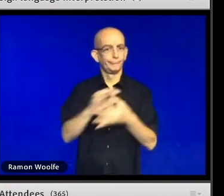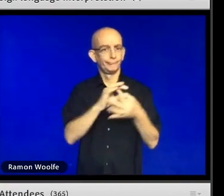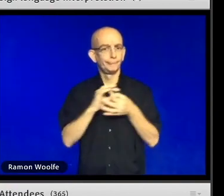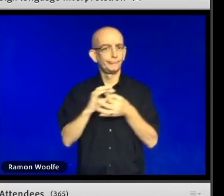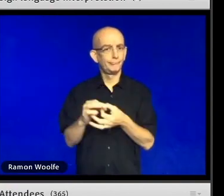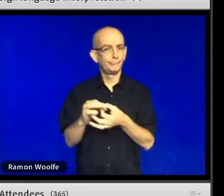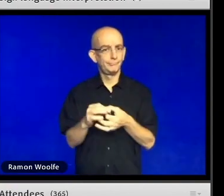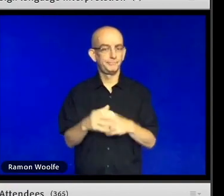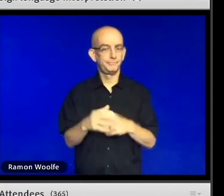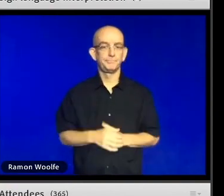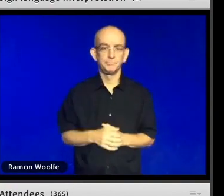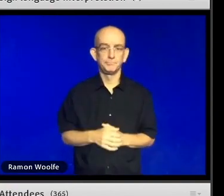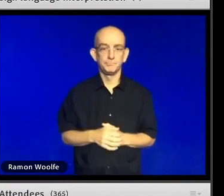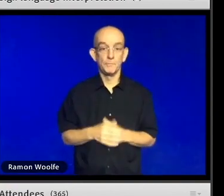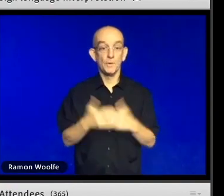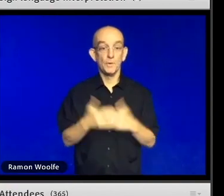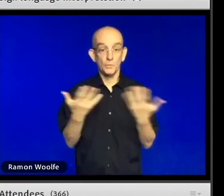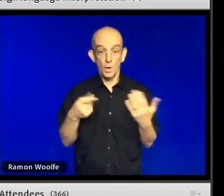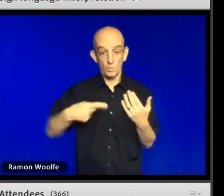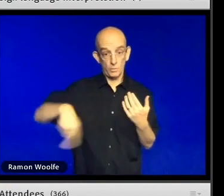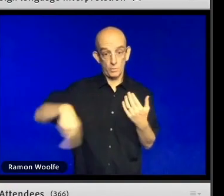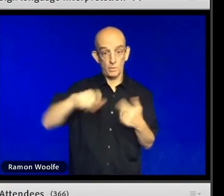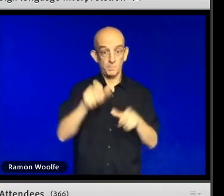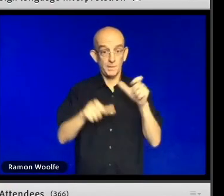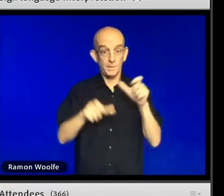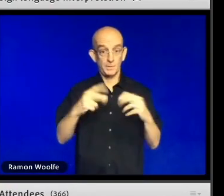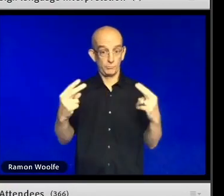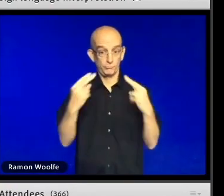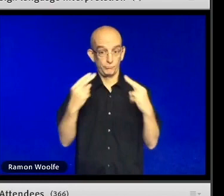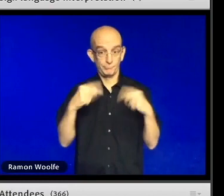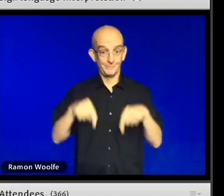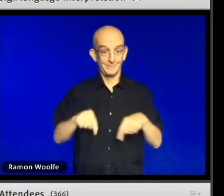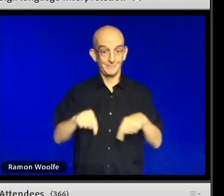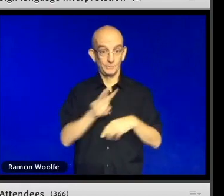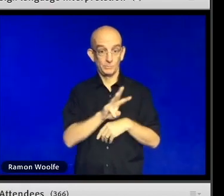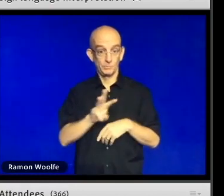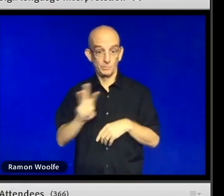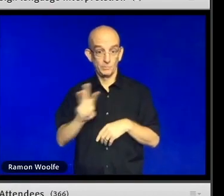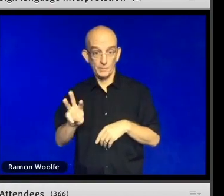my colleagues will be reposting your examples here in the main event room so everyone can